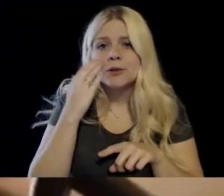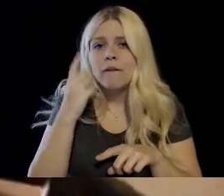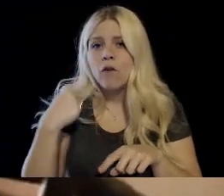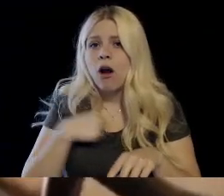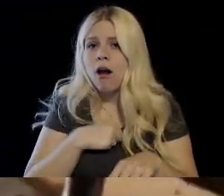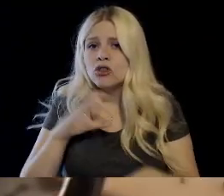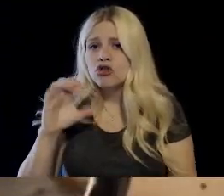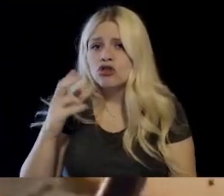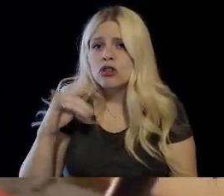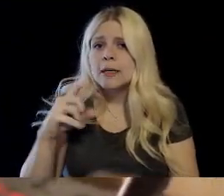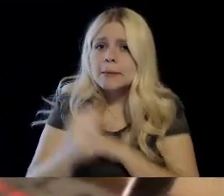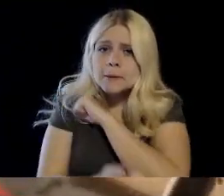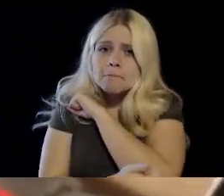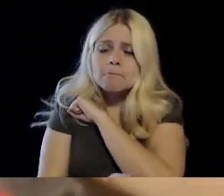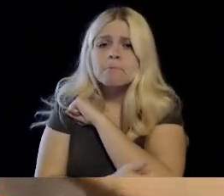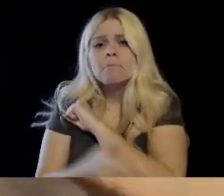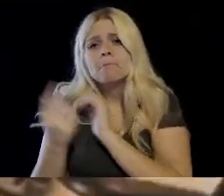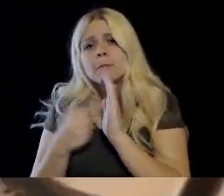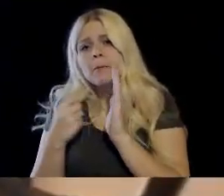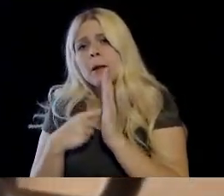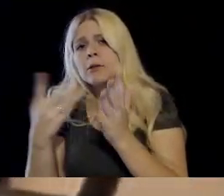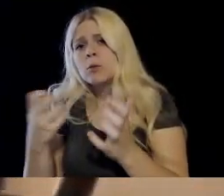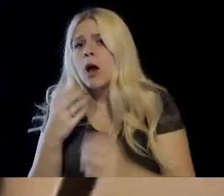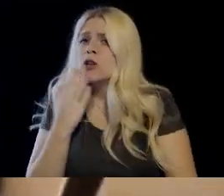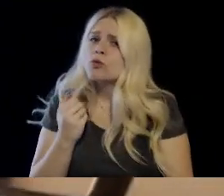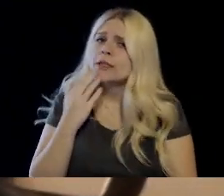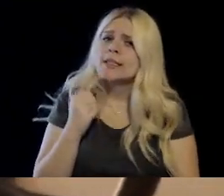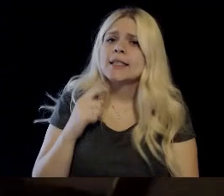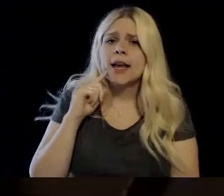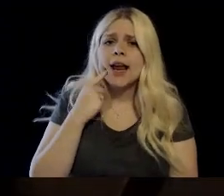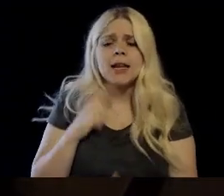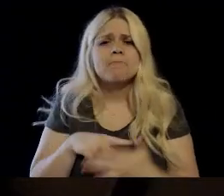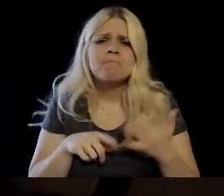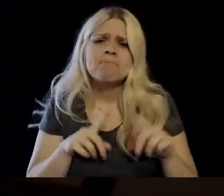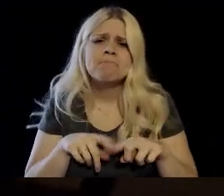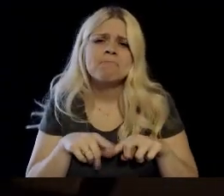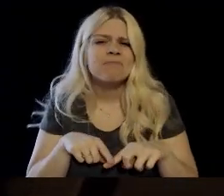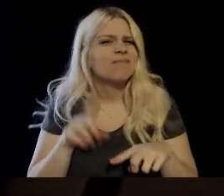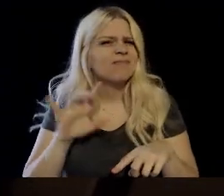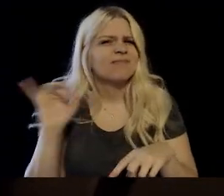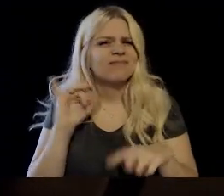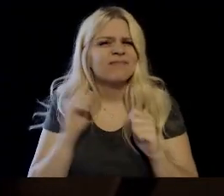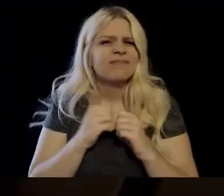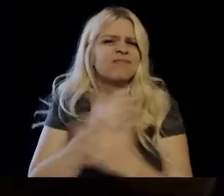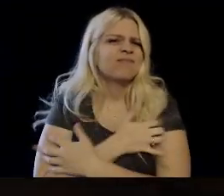Erica: Oh, now you got some good ones! That red one in there. Sorry, guys, that sun's making it - Joanne: Yeah. It's hard lighting.